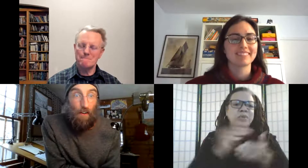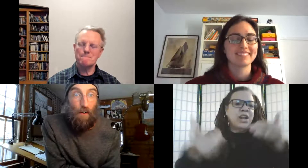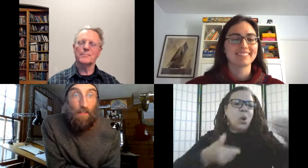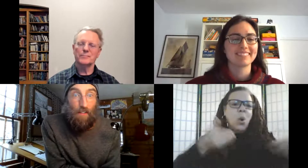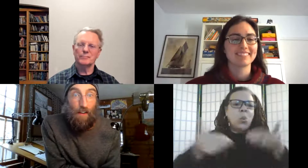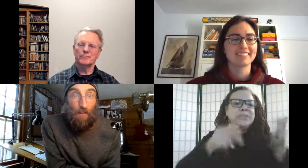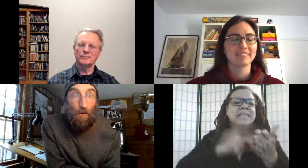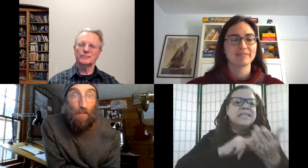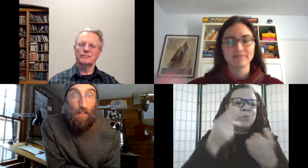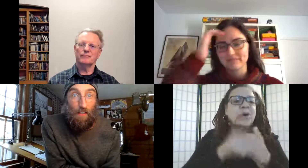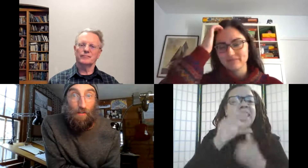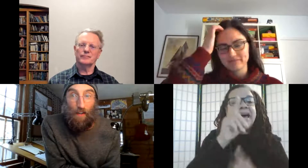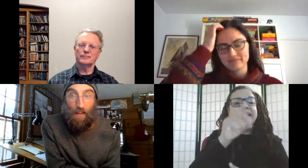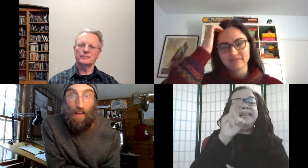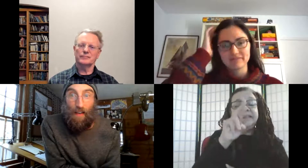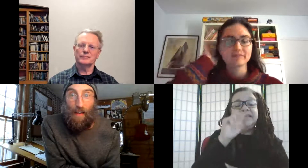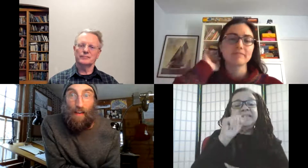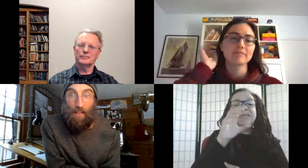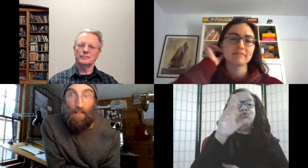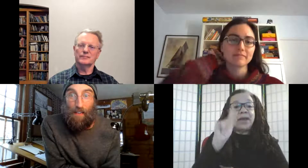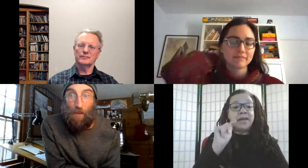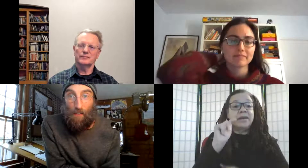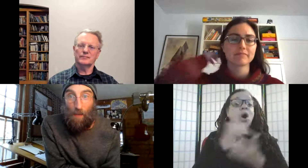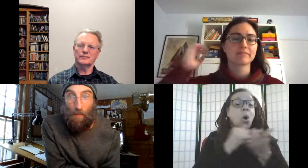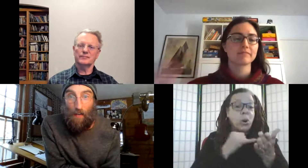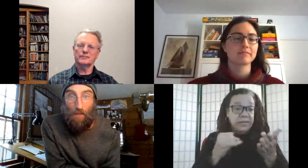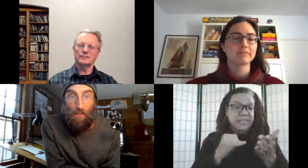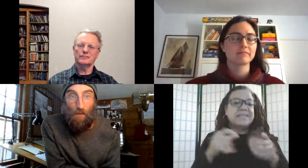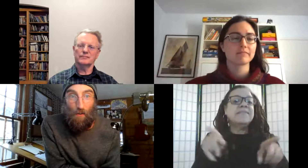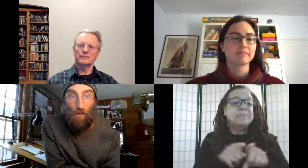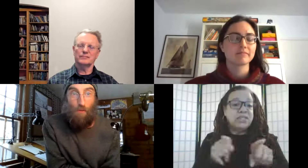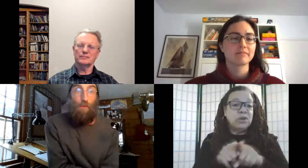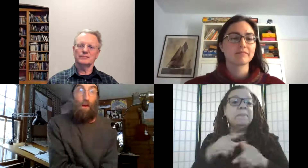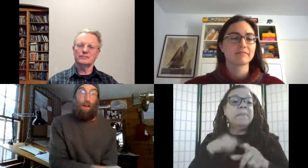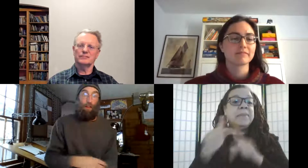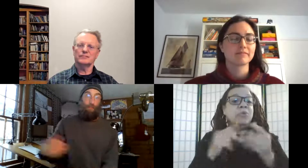in Dracut Arts uh for hosting this reading, and especially my patrons who are, who uh